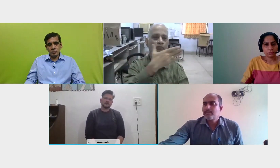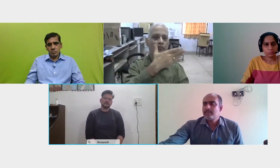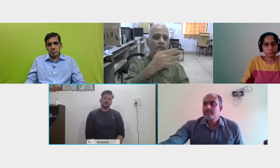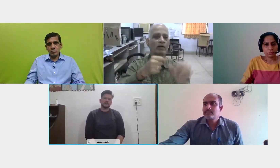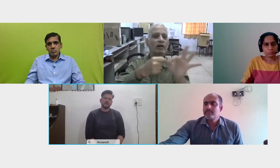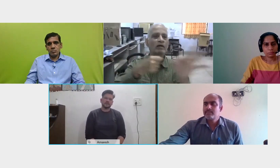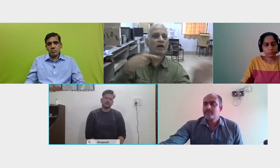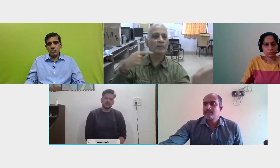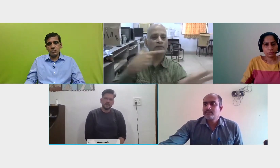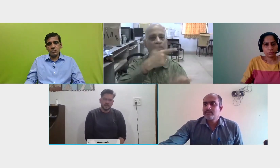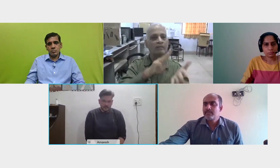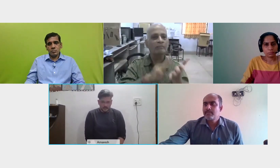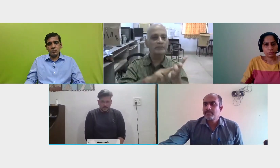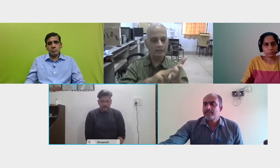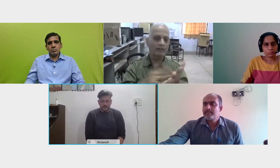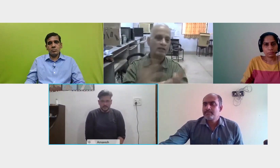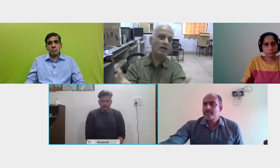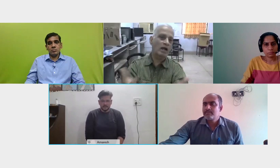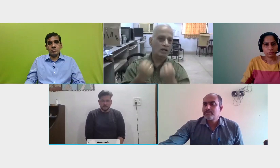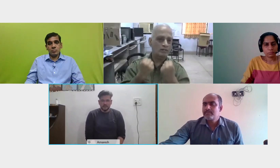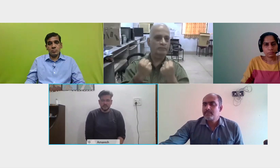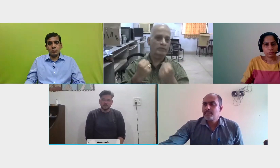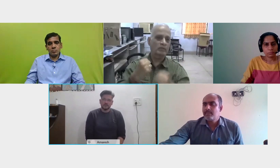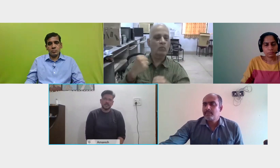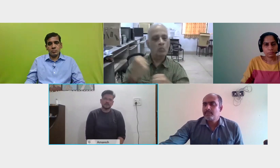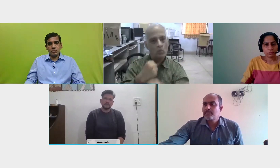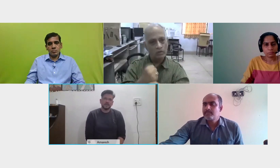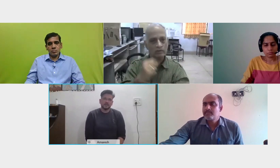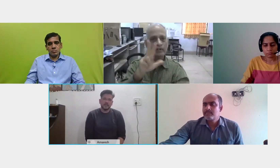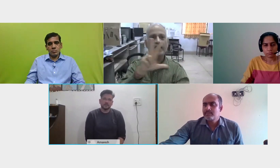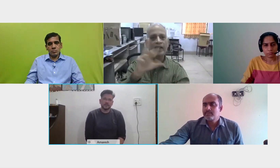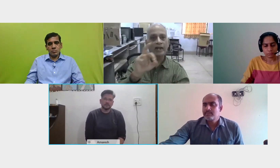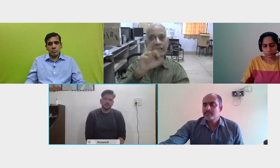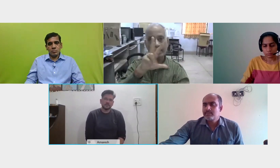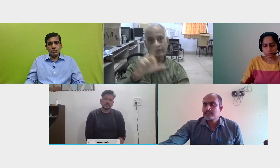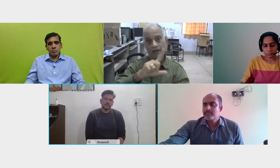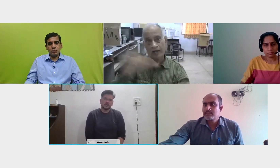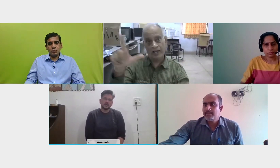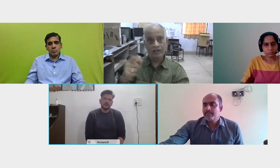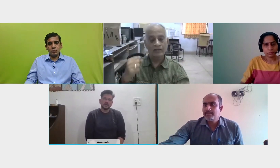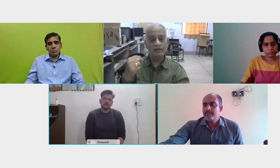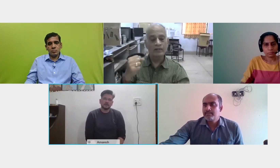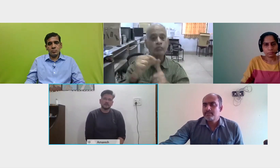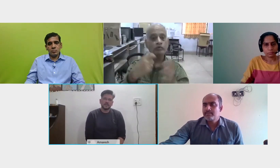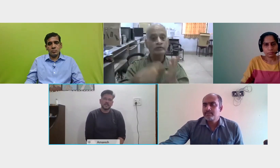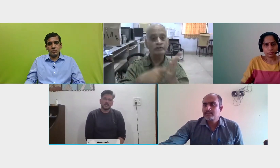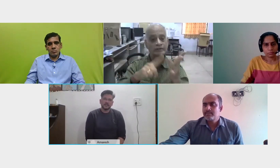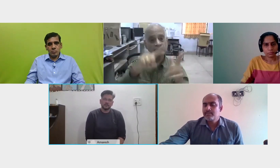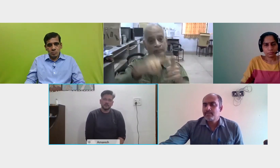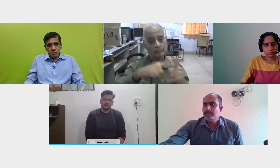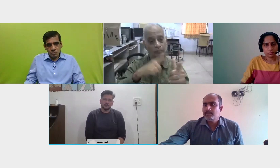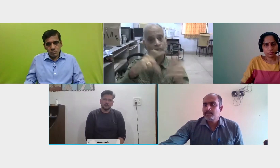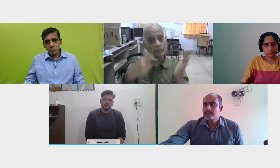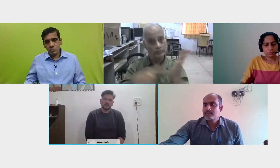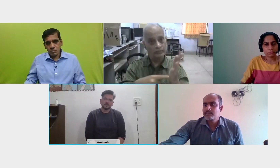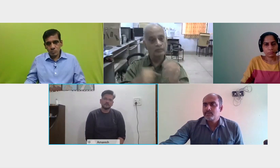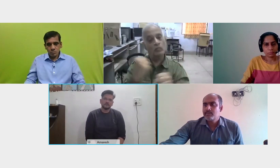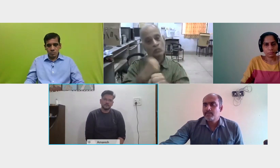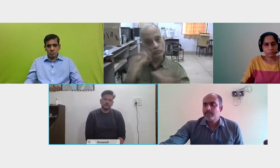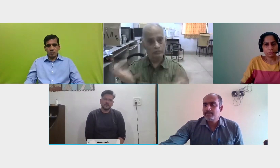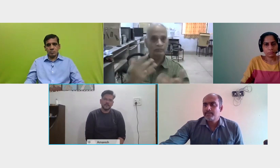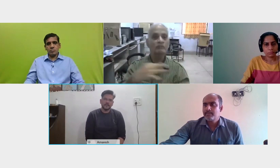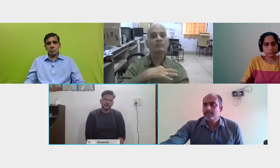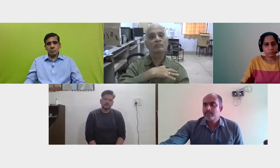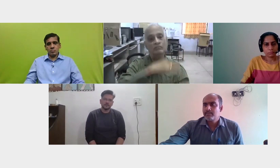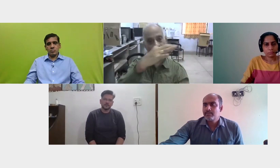later on I agreed and the project was handled by the Ramakrishna Mission Vidyalaya in Coimbatore.